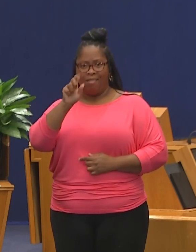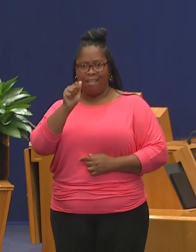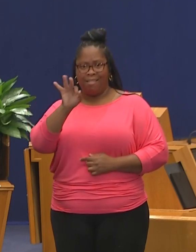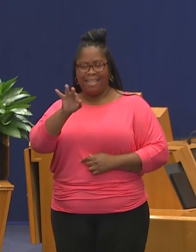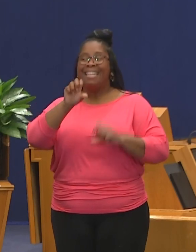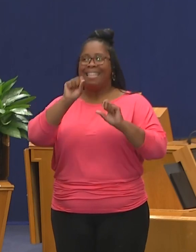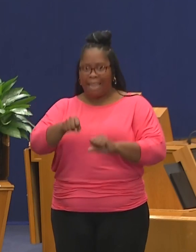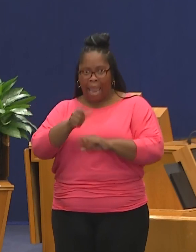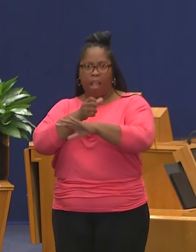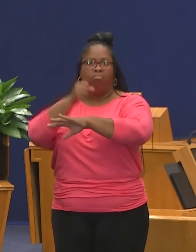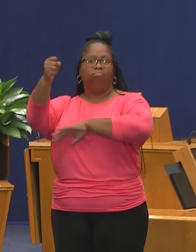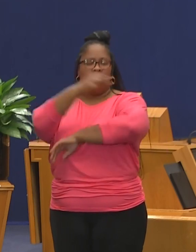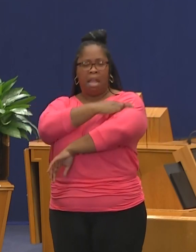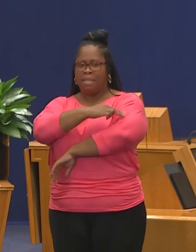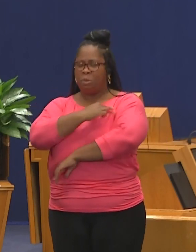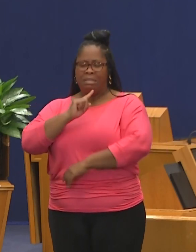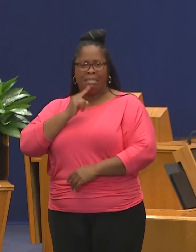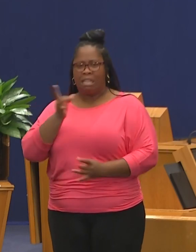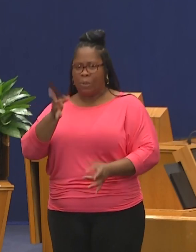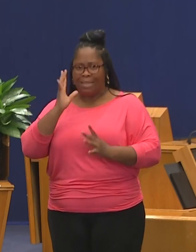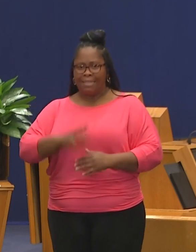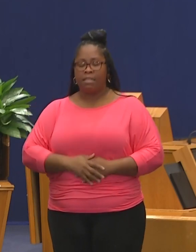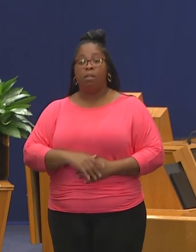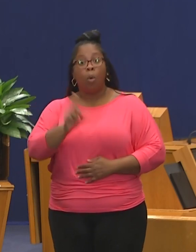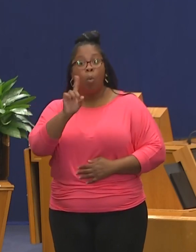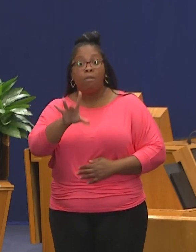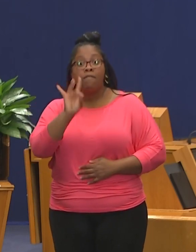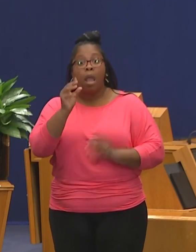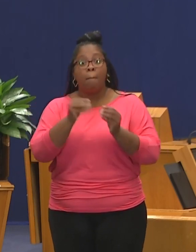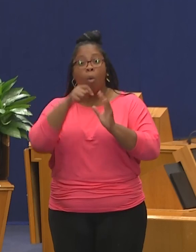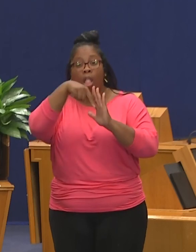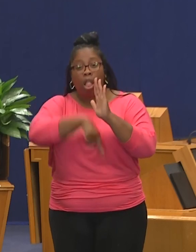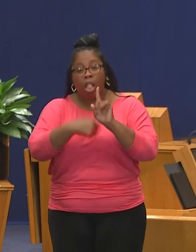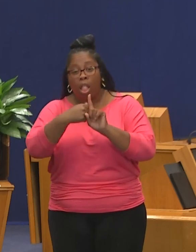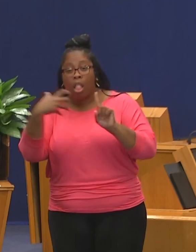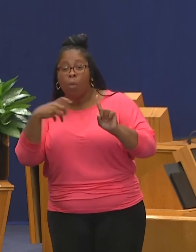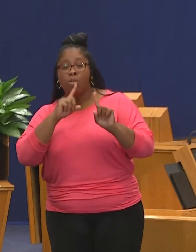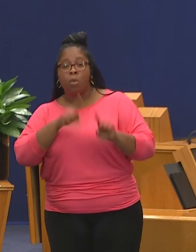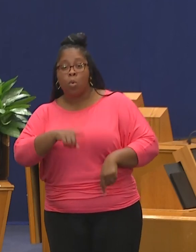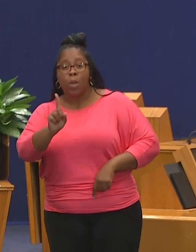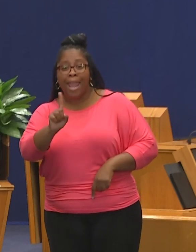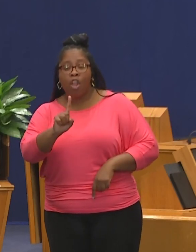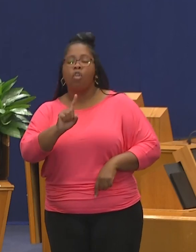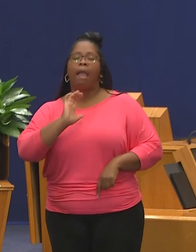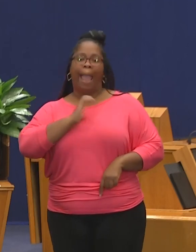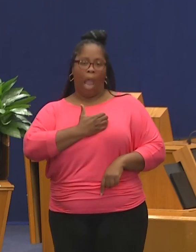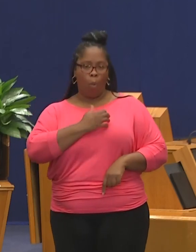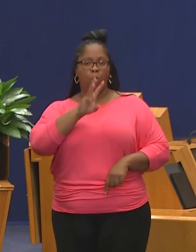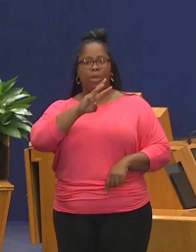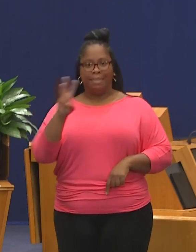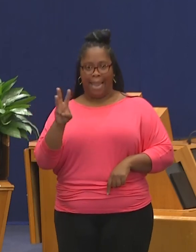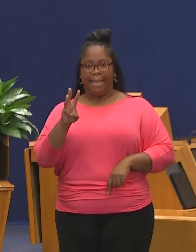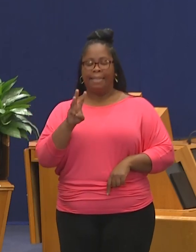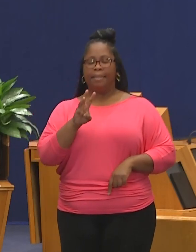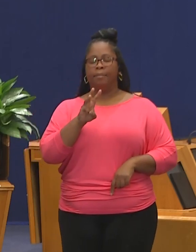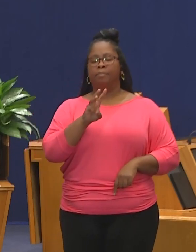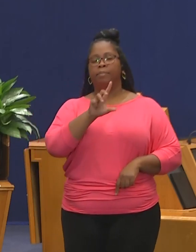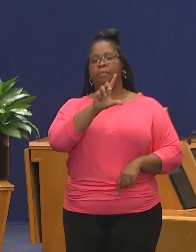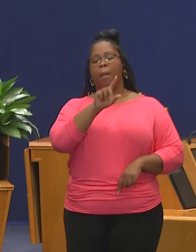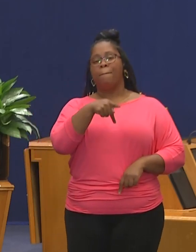TO REQUIRE A HOSPITALIZATION. YOU CAN SEE OUR COMPLETE UPDATED